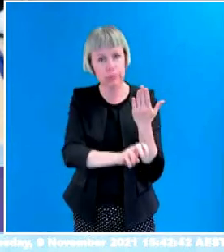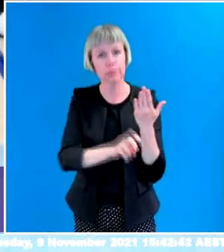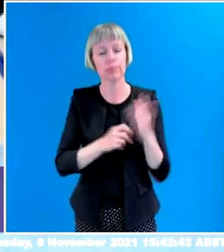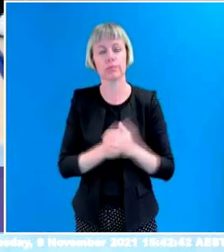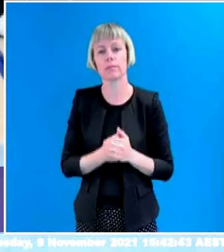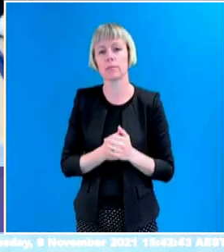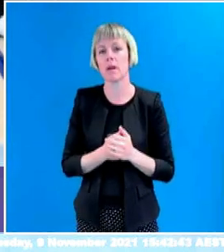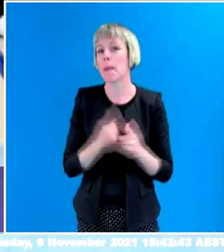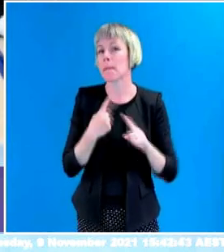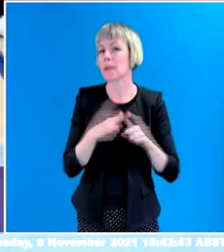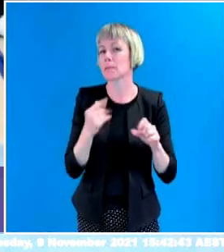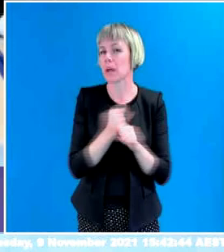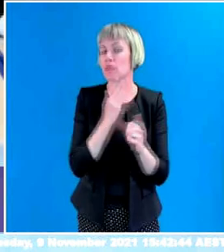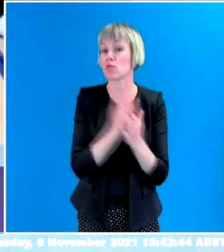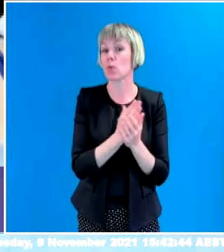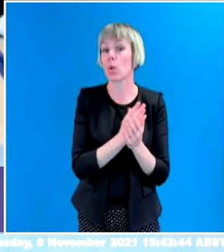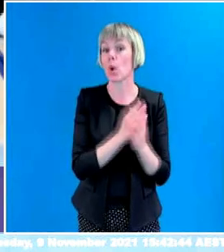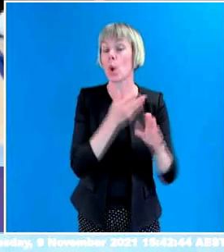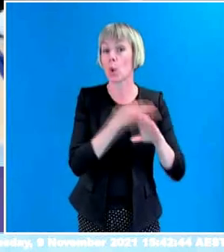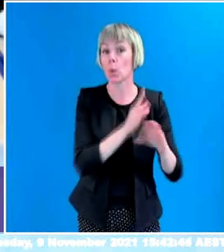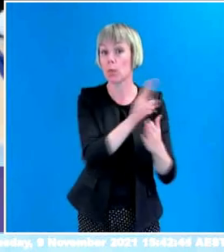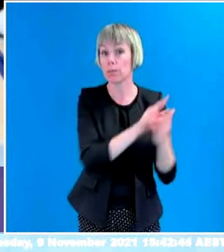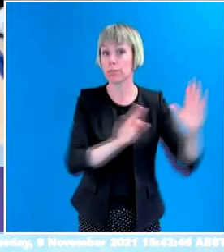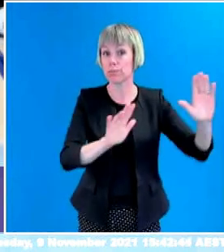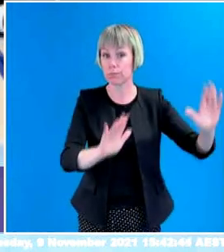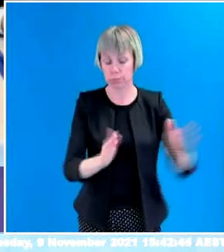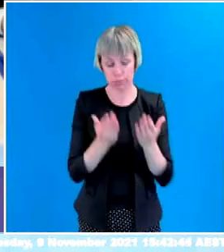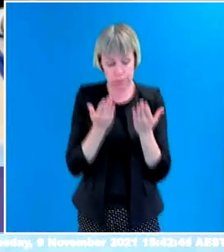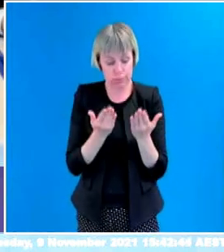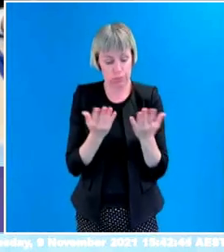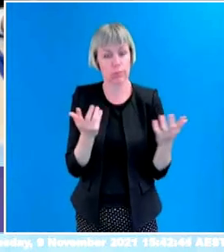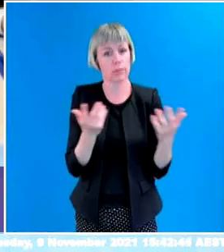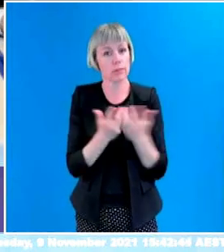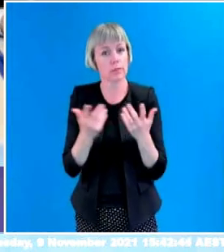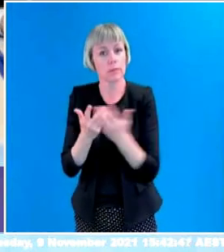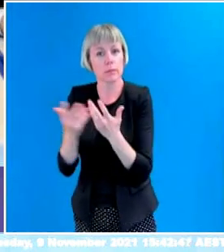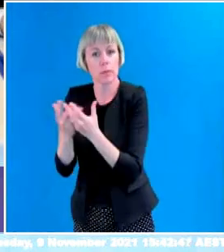I think that it would be difficult for me to say what has been the impact